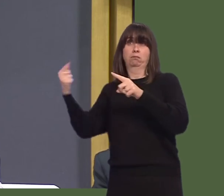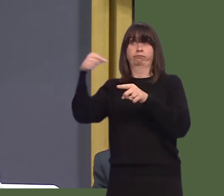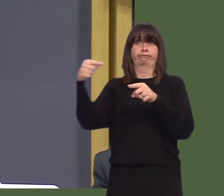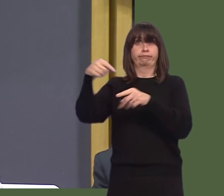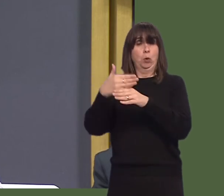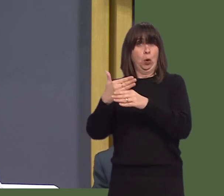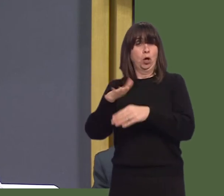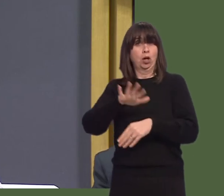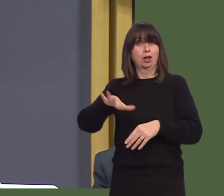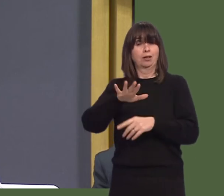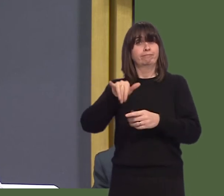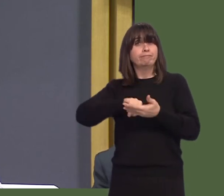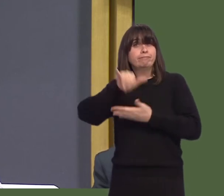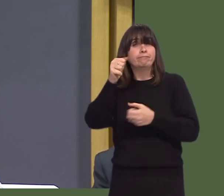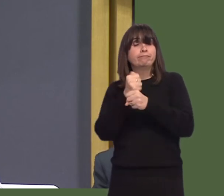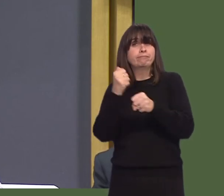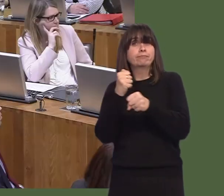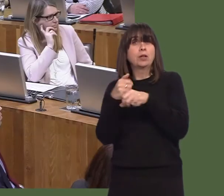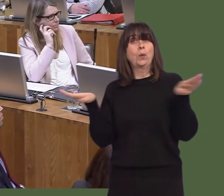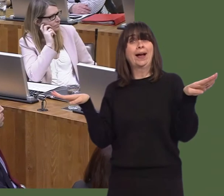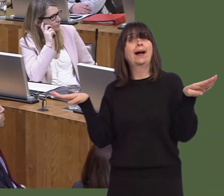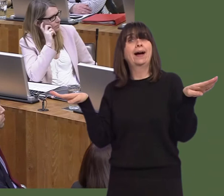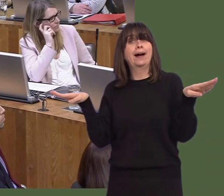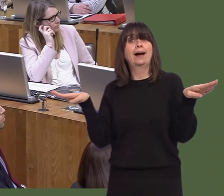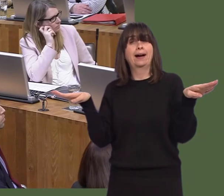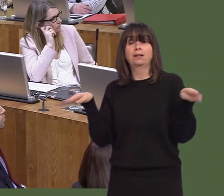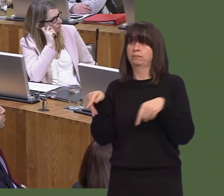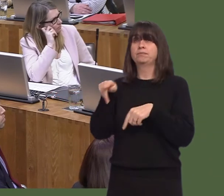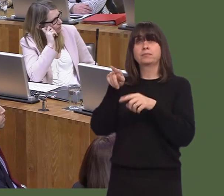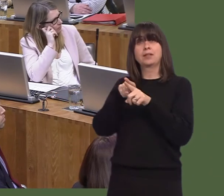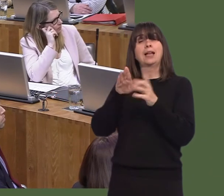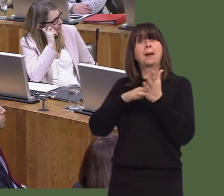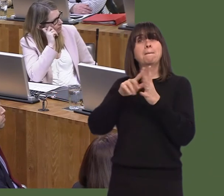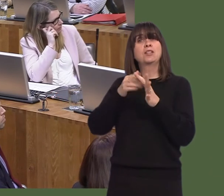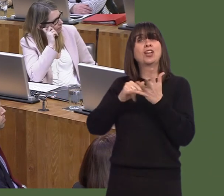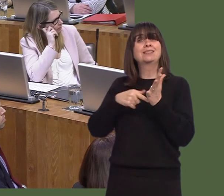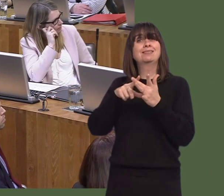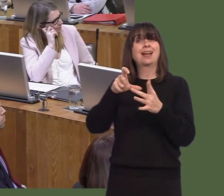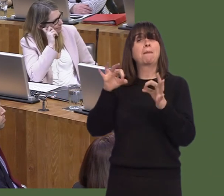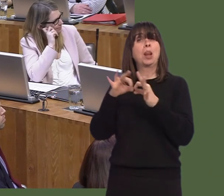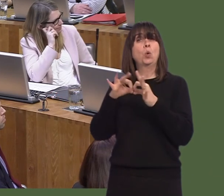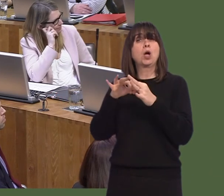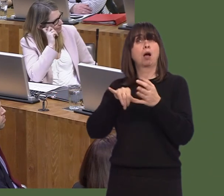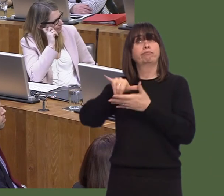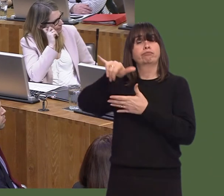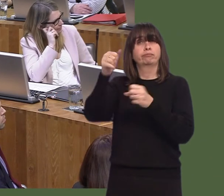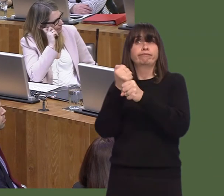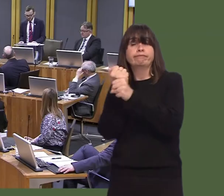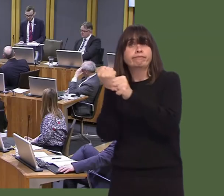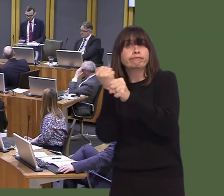Do you agree that, even at this late stage, it is not too late for the UK Government to stop the roll-out of this disastrous universal credit programme?